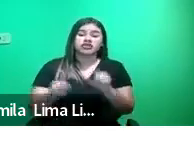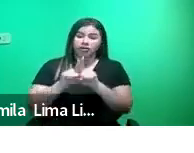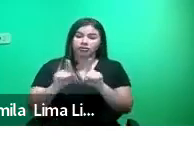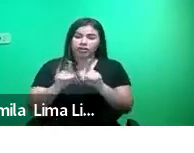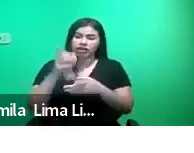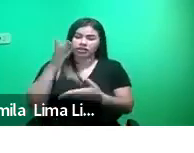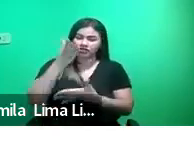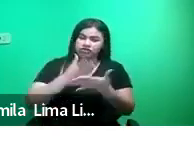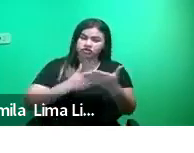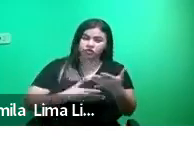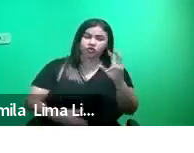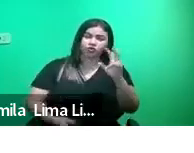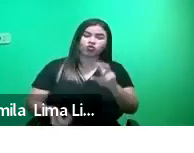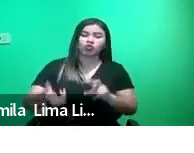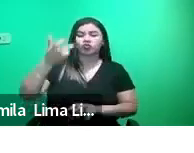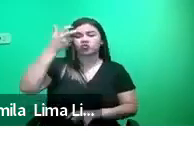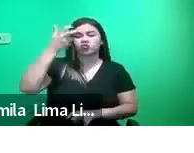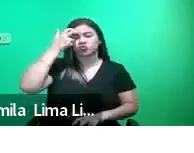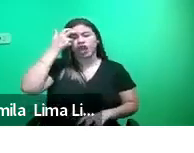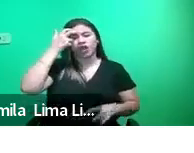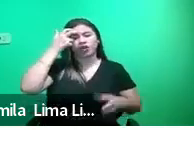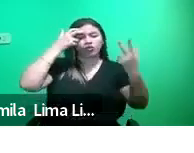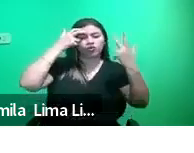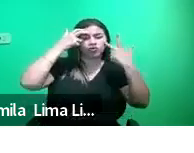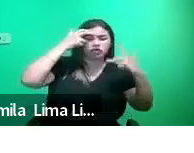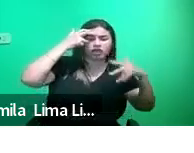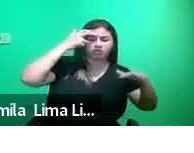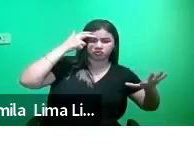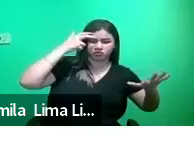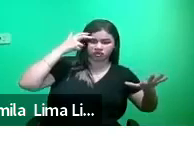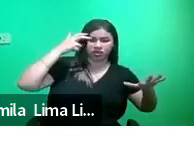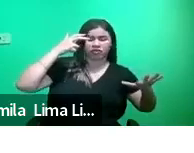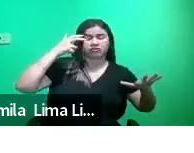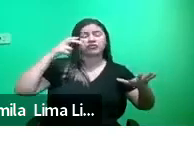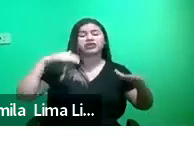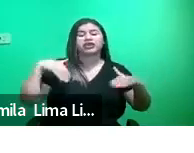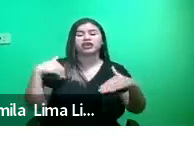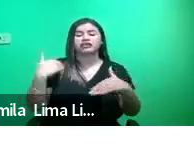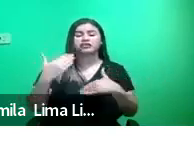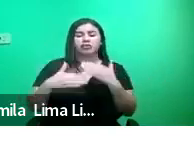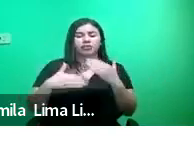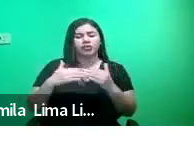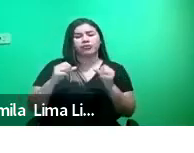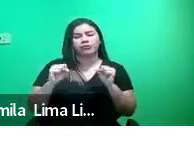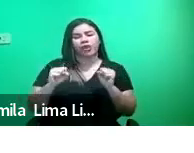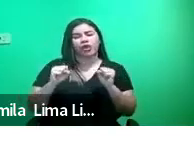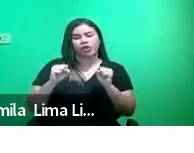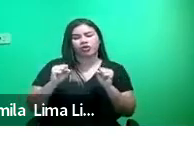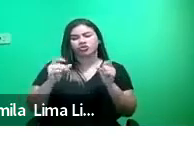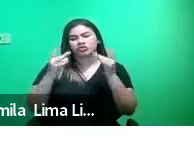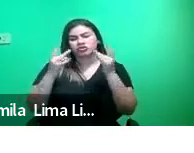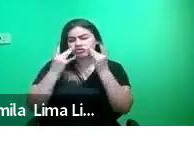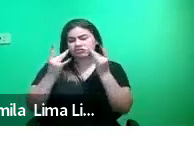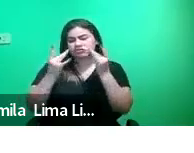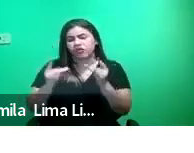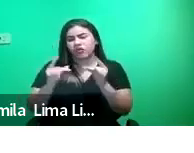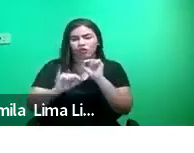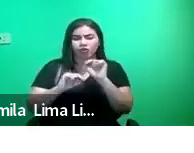. and that in turn. I and that in turn, I think, leads to very very striking very striking asymmetries, and how the e roles and the e roles and the simological